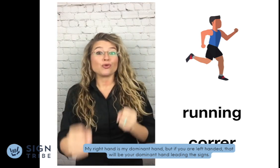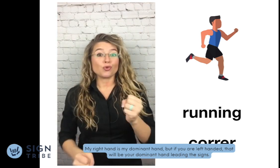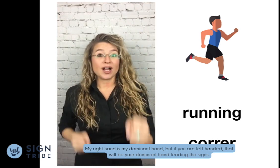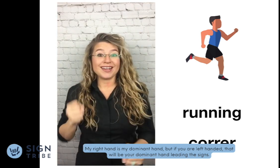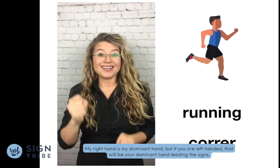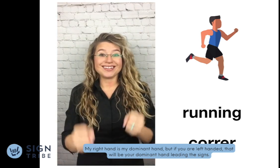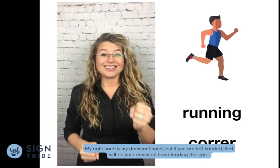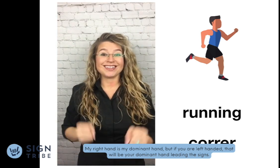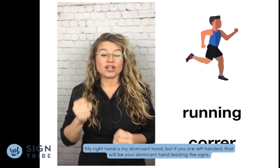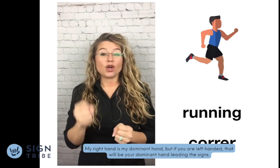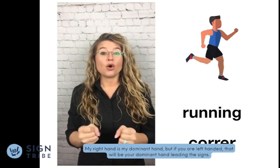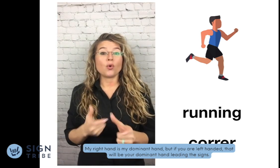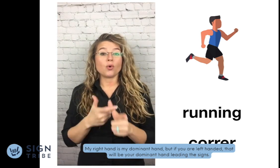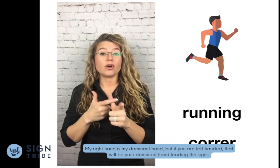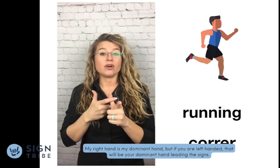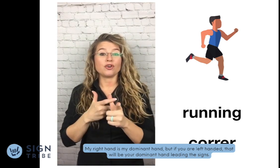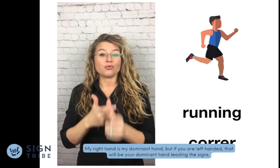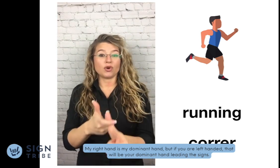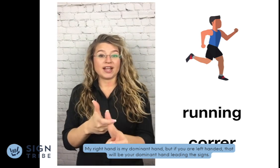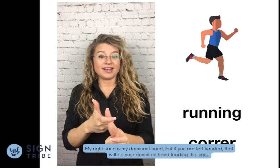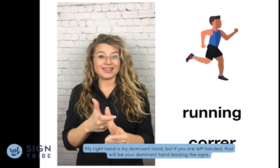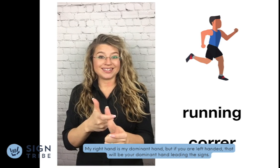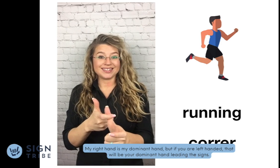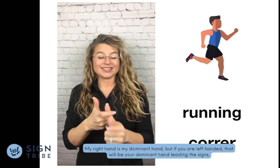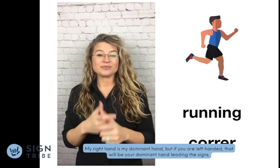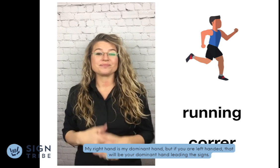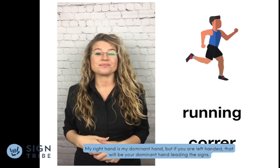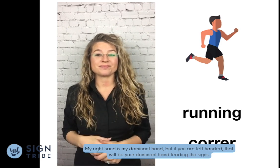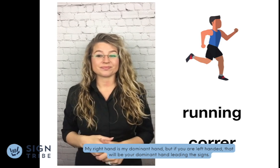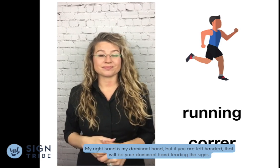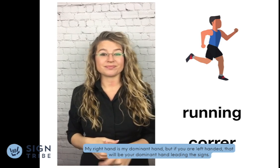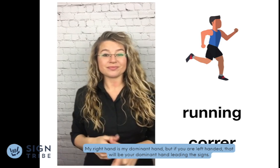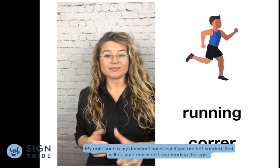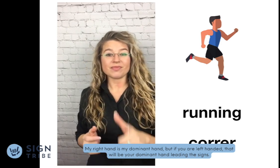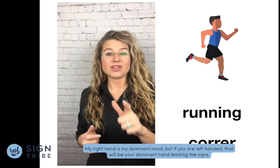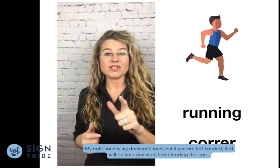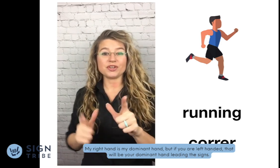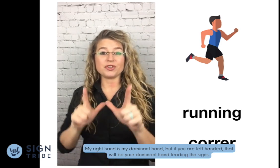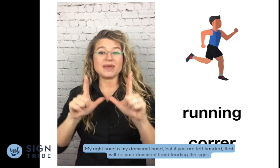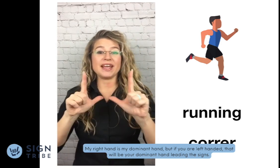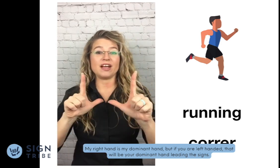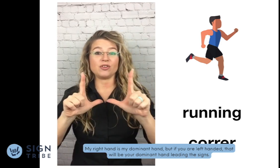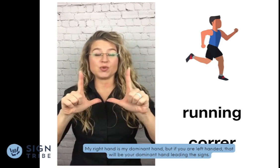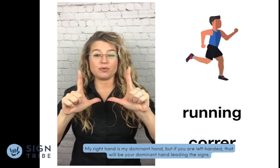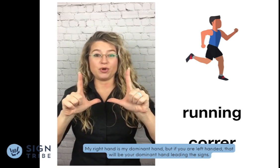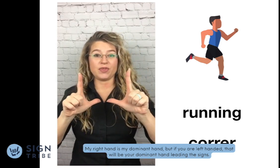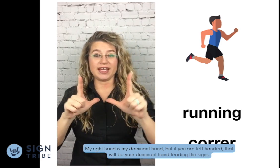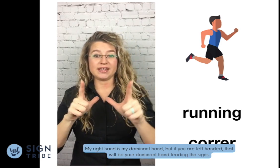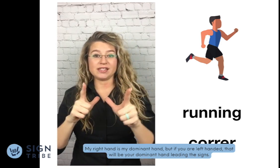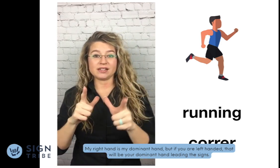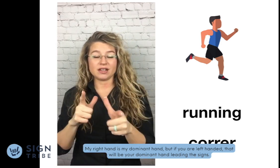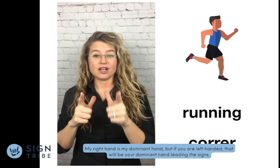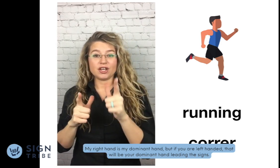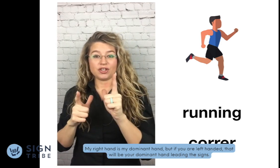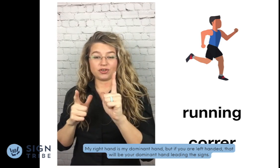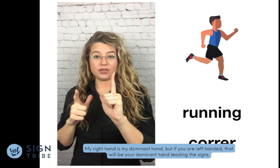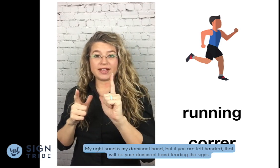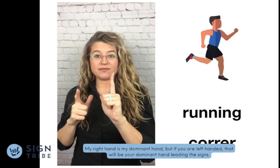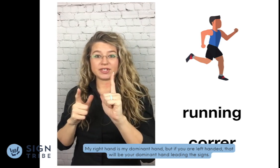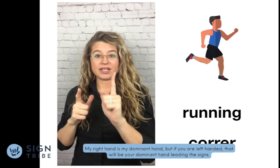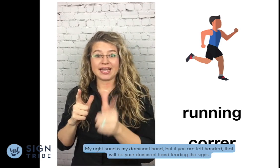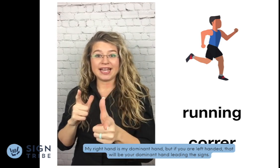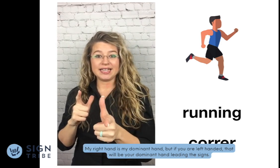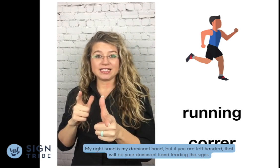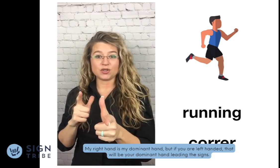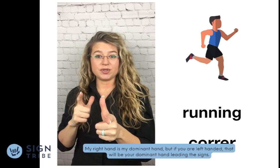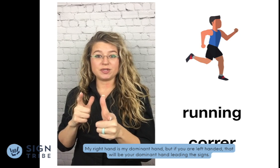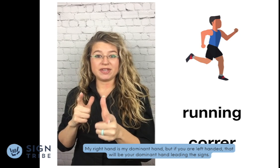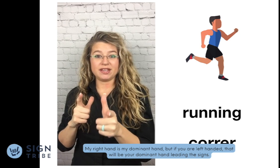Run. Or run. So you're going to make L's with both hands. Your left hand is going to be